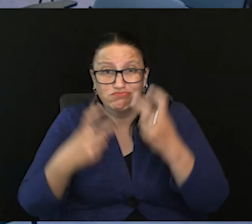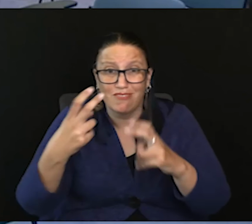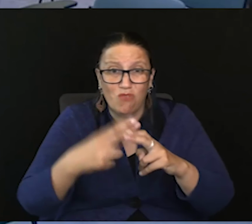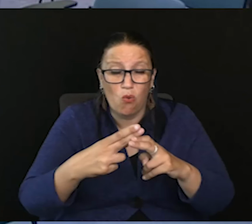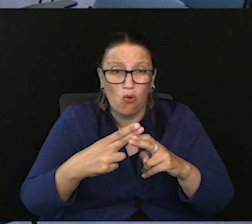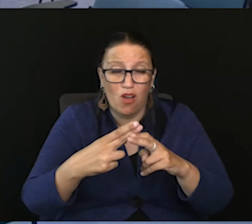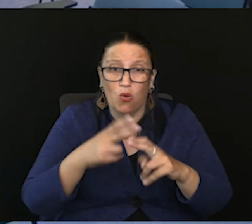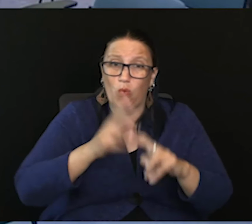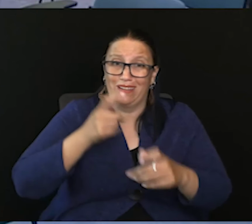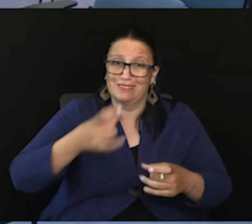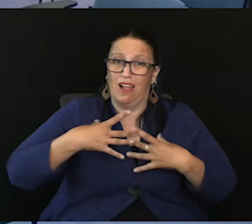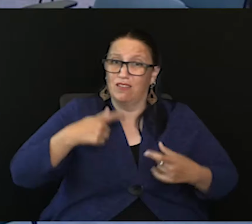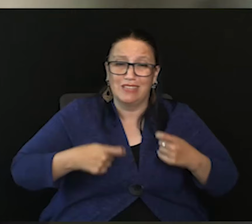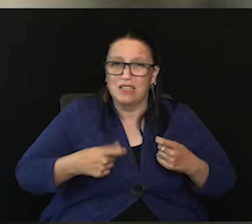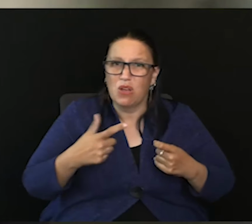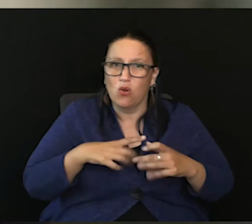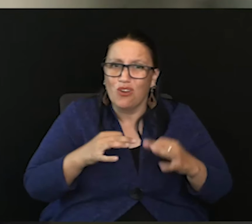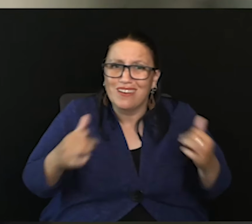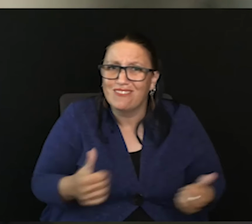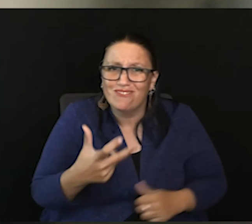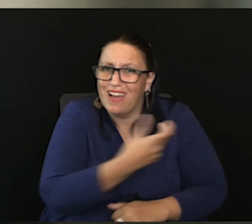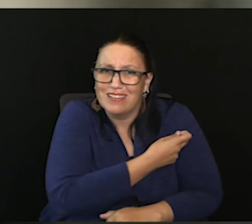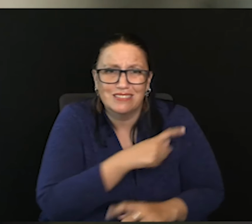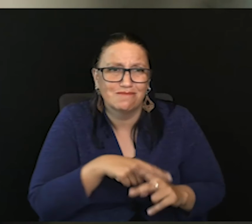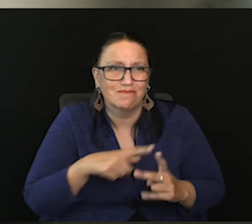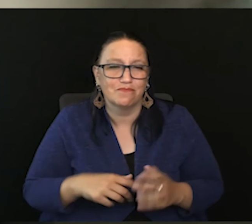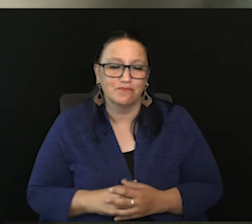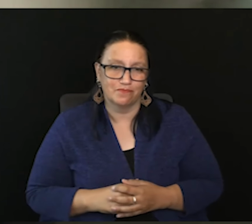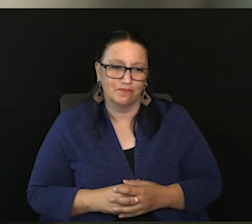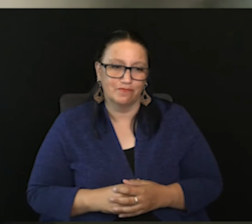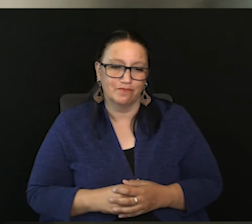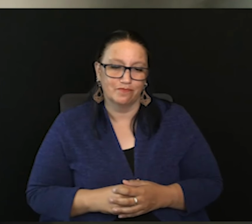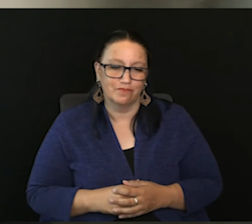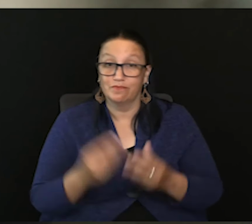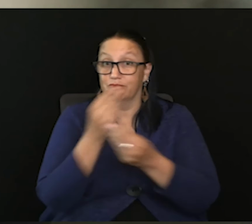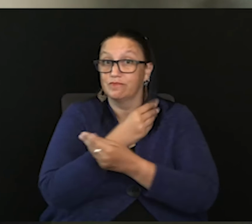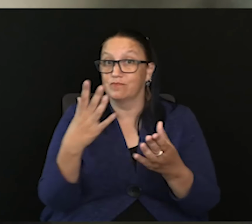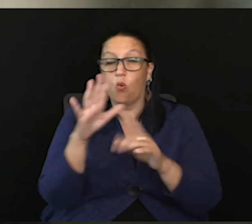So our disability vaccination rates around the country are at almost 88%,